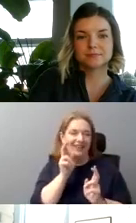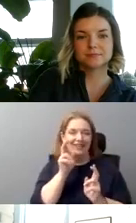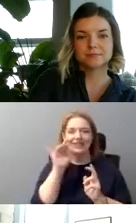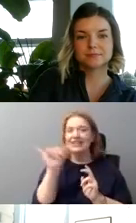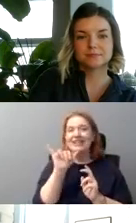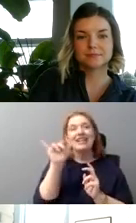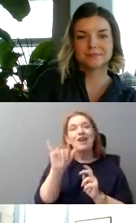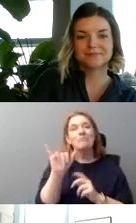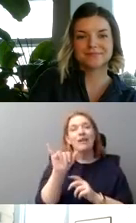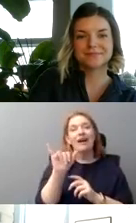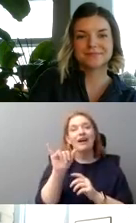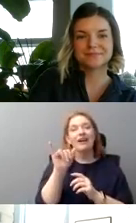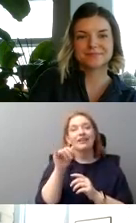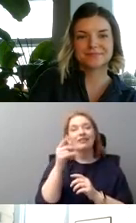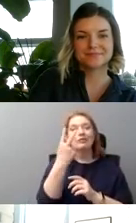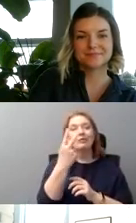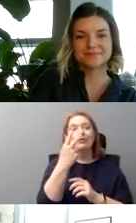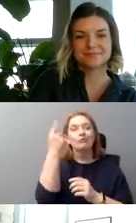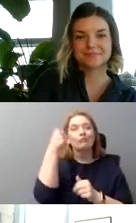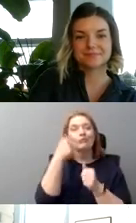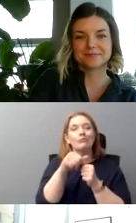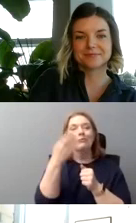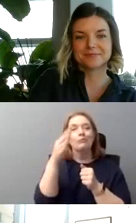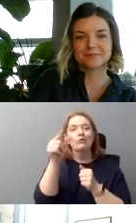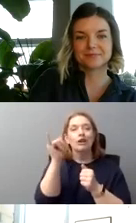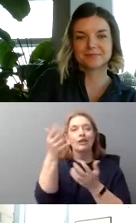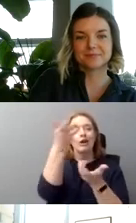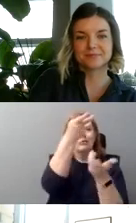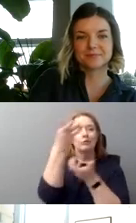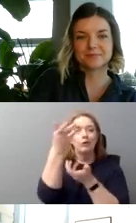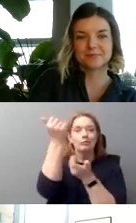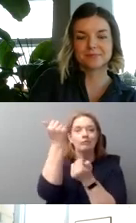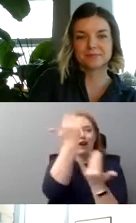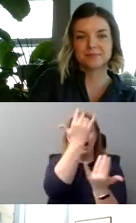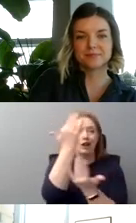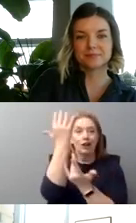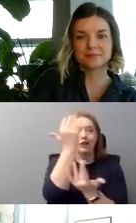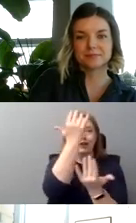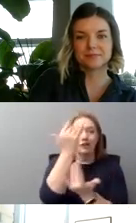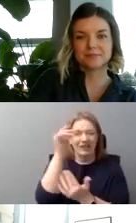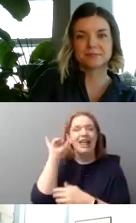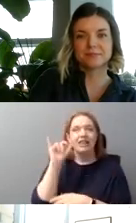yeah, and the house today like the installations change as we have artists that come through,